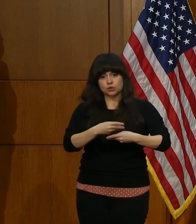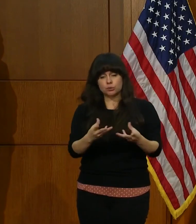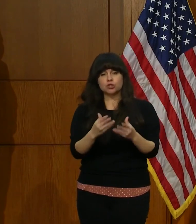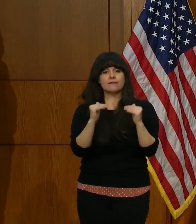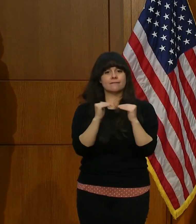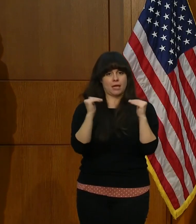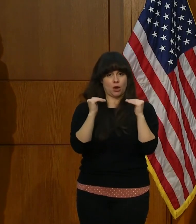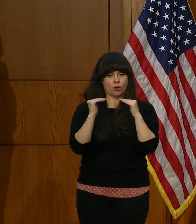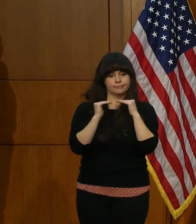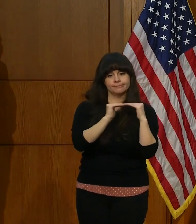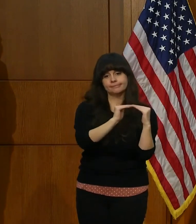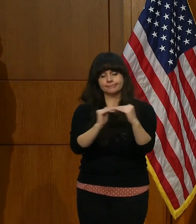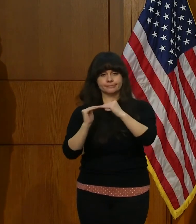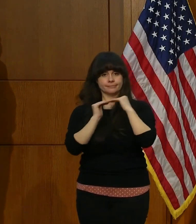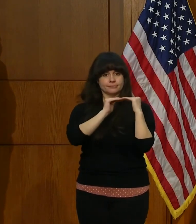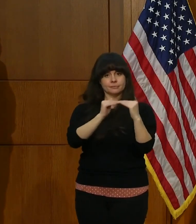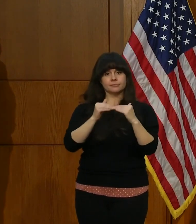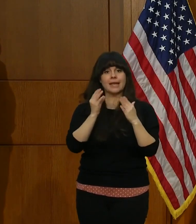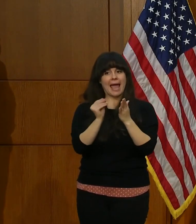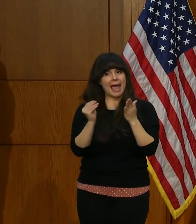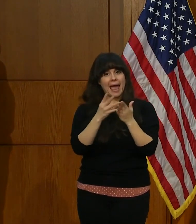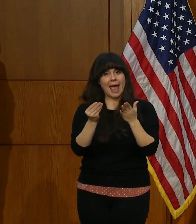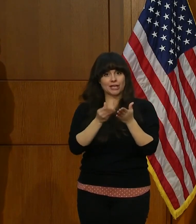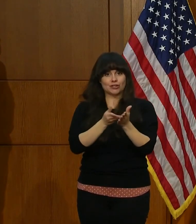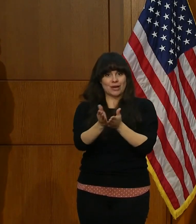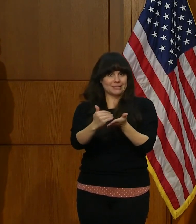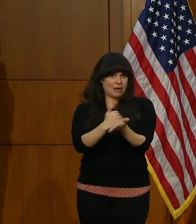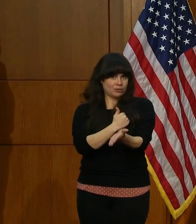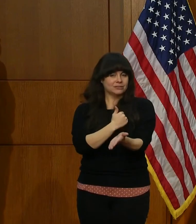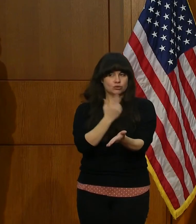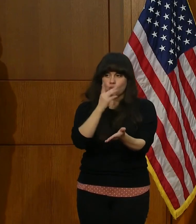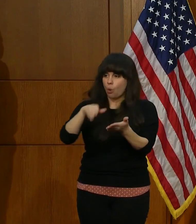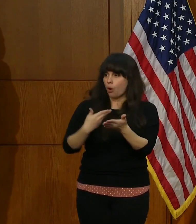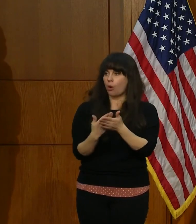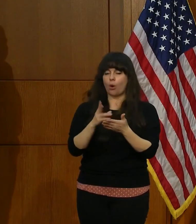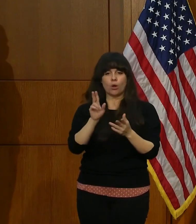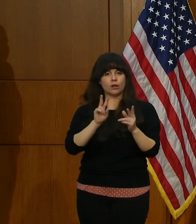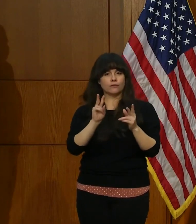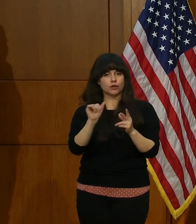OUR PROCESS FOR DATA COLLECTION AND VACCINE DISTRIBUTION IS